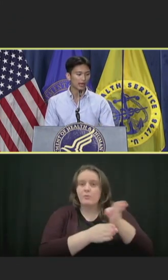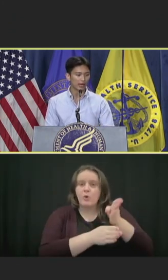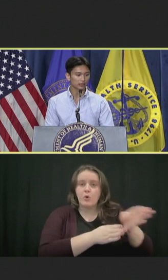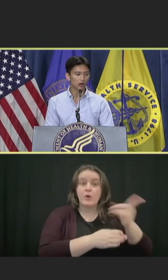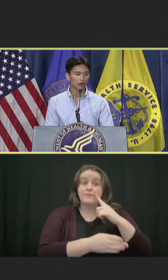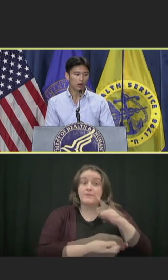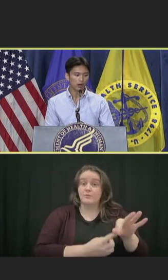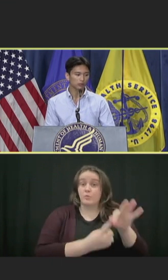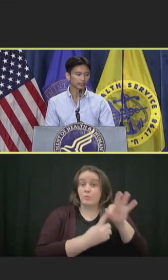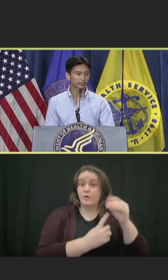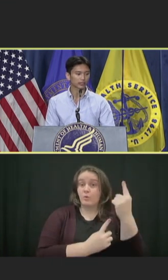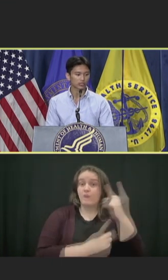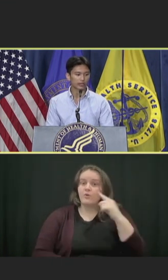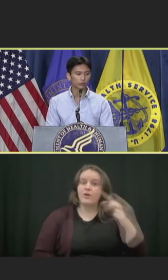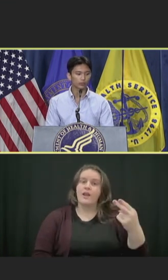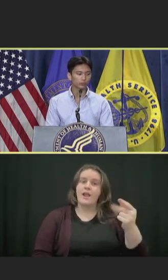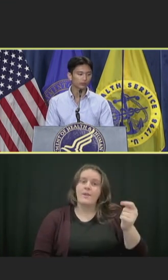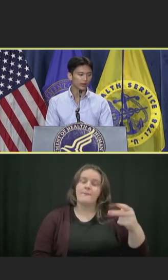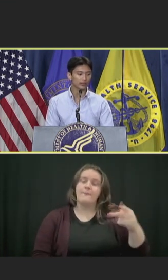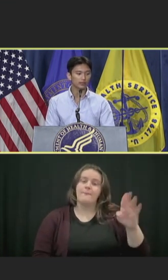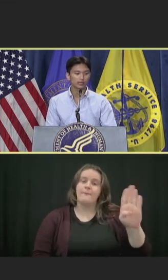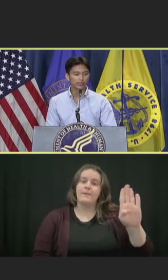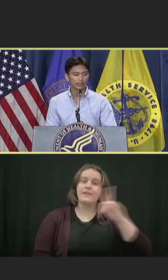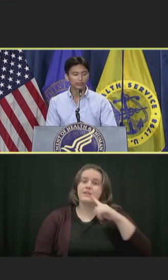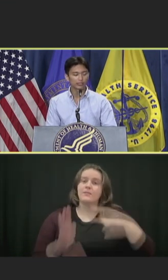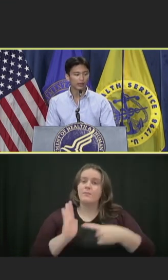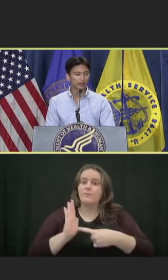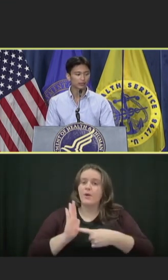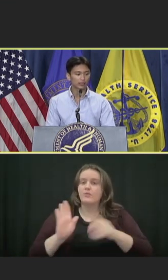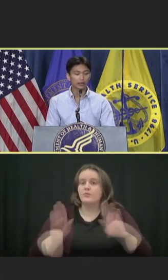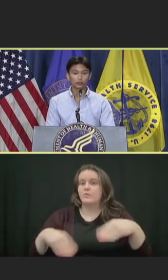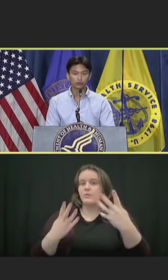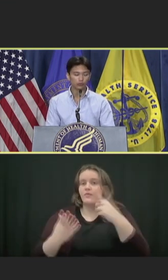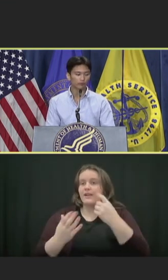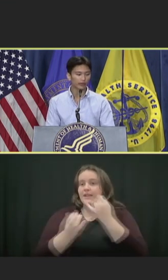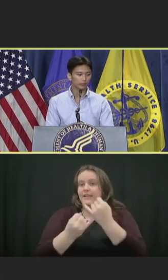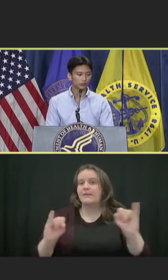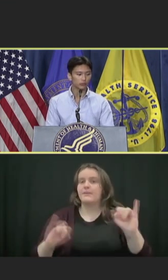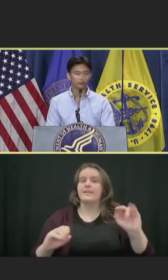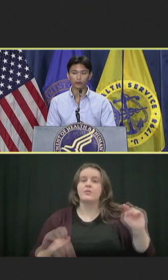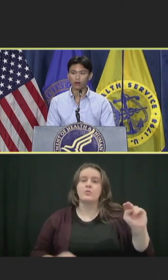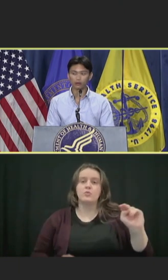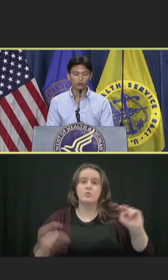And our model is such that we provide an independent and neutral venue for ongoing